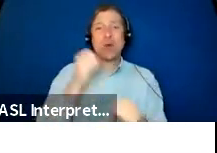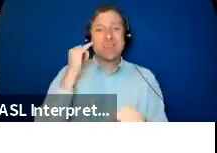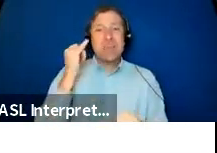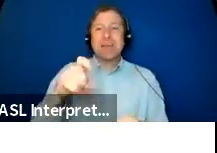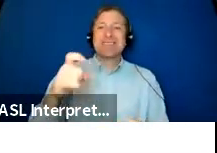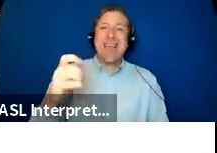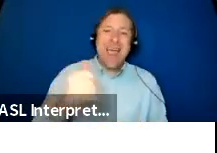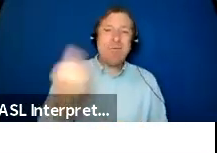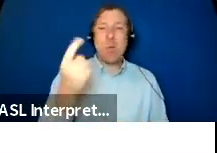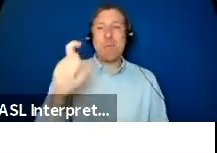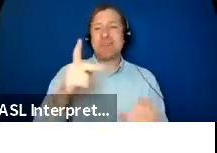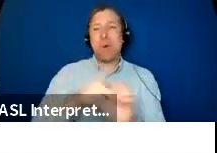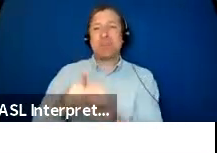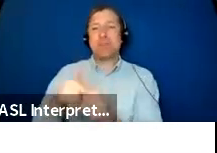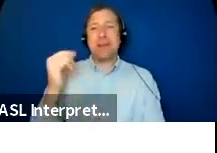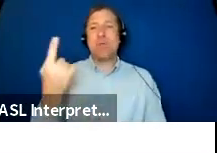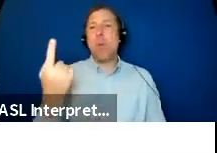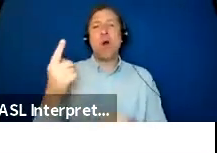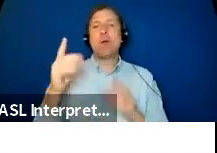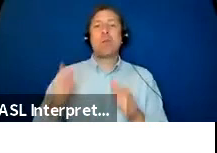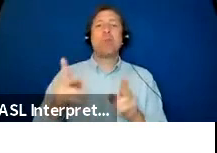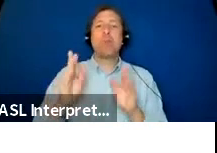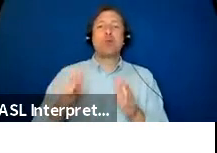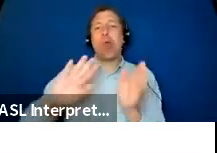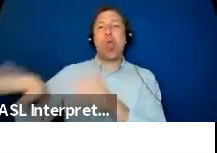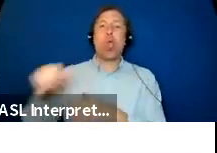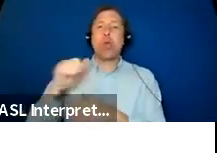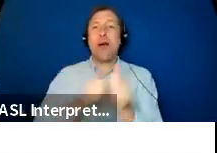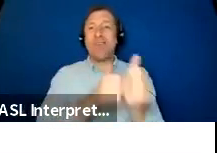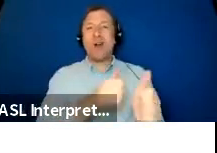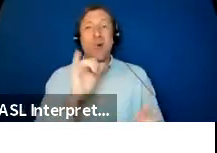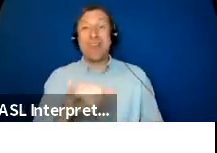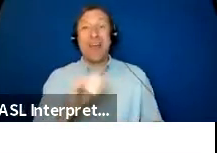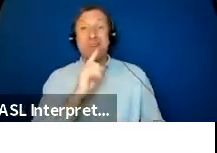If anyone is not following the safety protocols, it undermines the safety of everyone on set